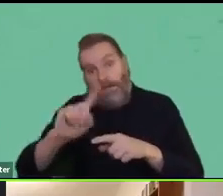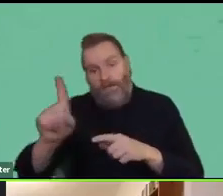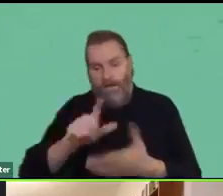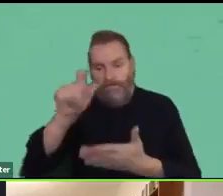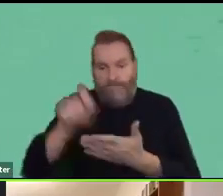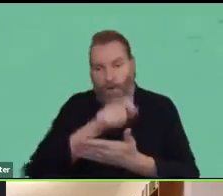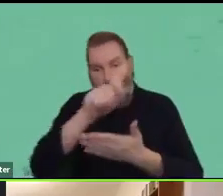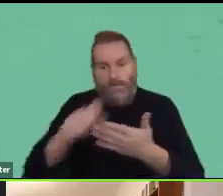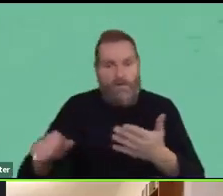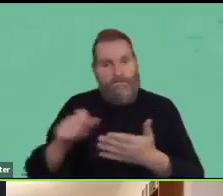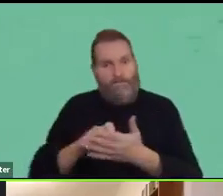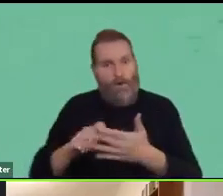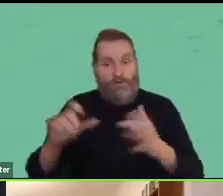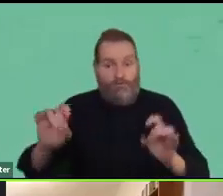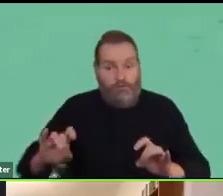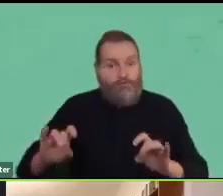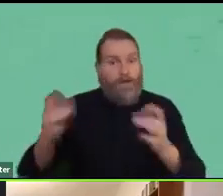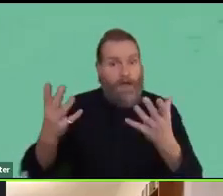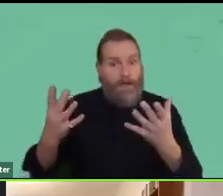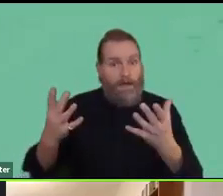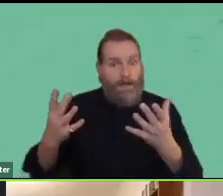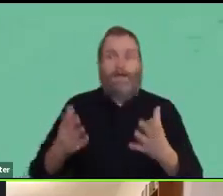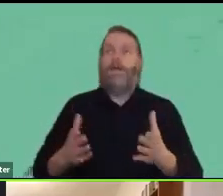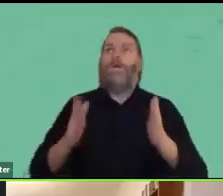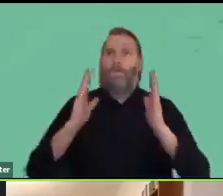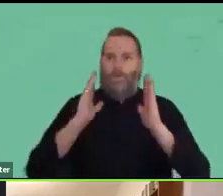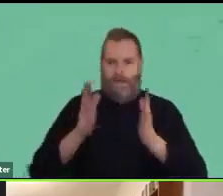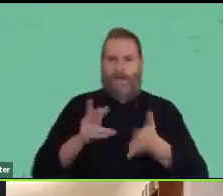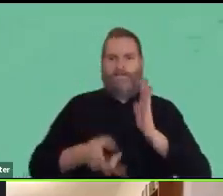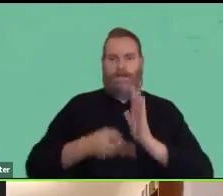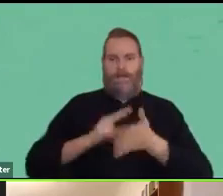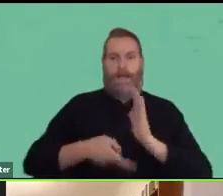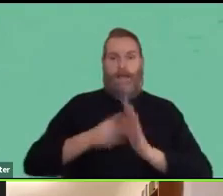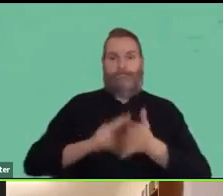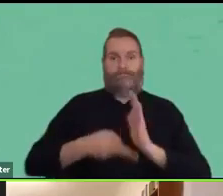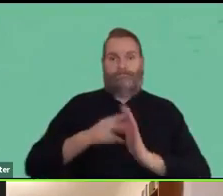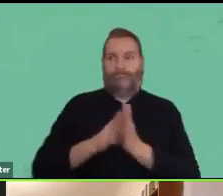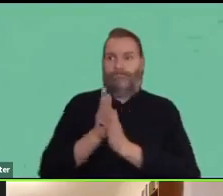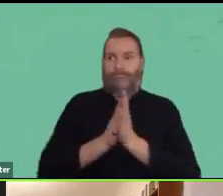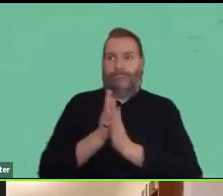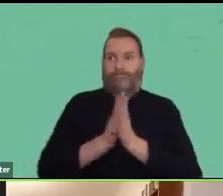is we have to start planning that that is a strong possibility and probably even what happened today